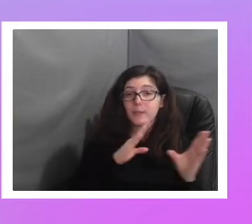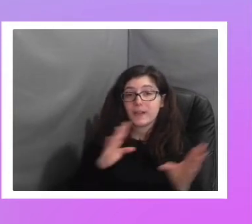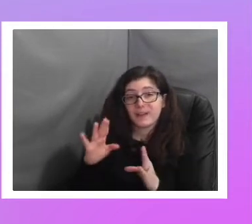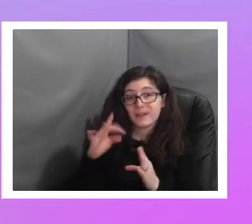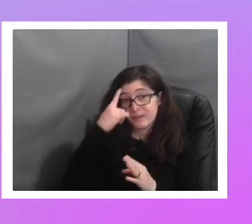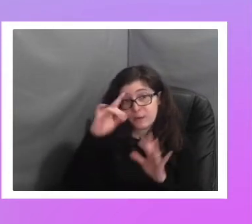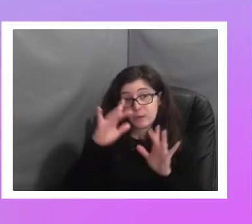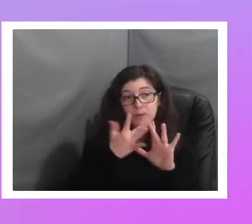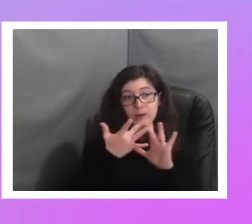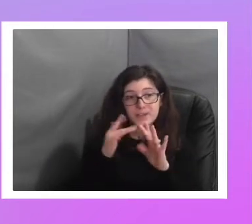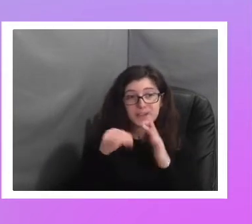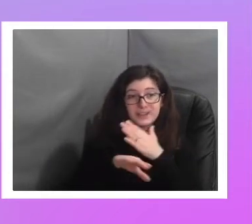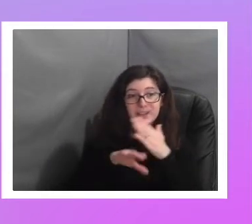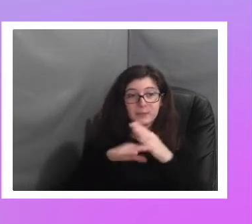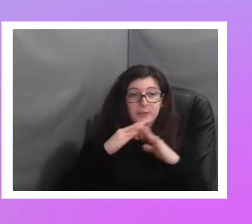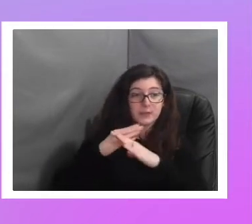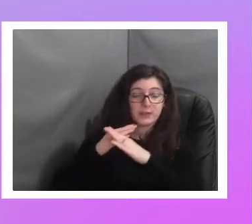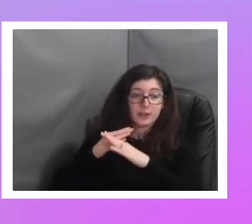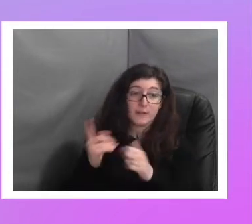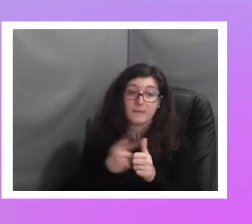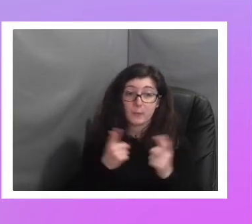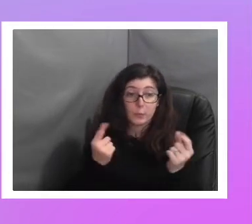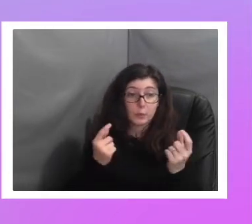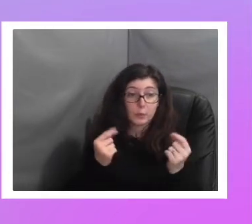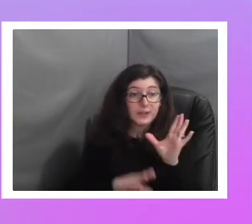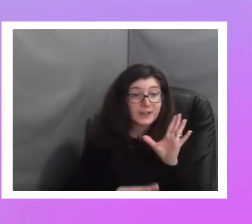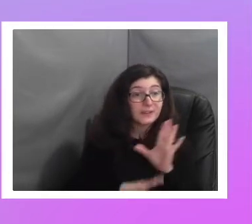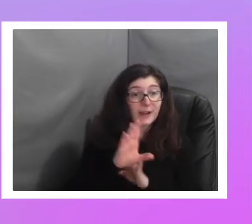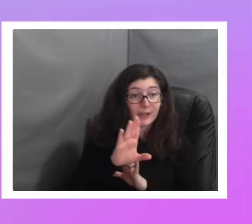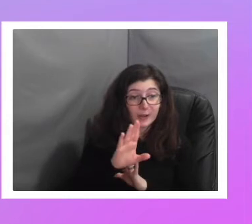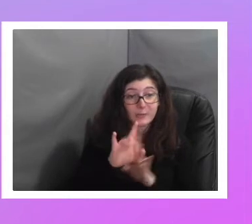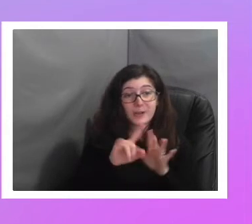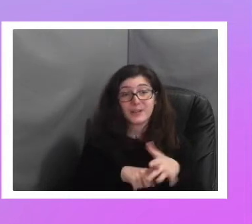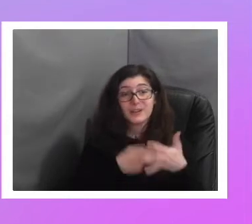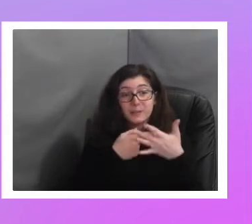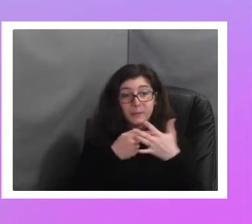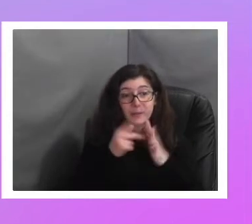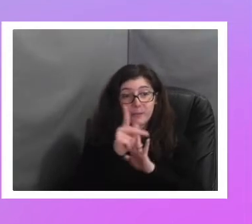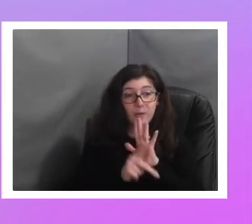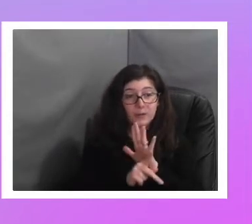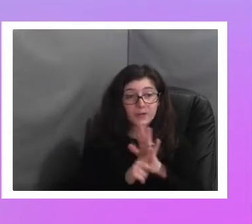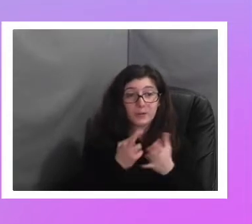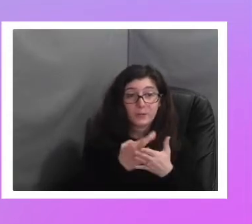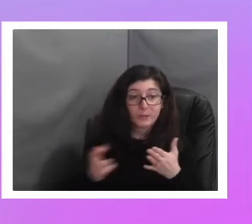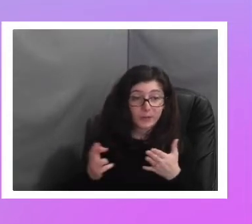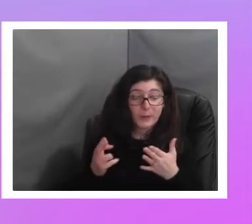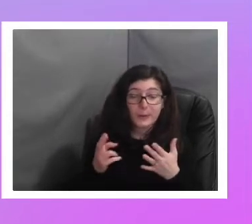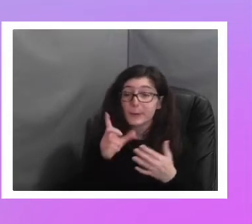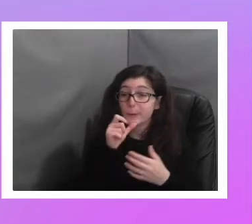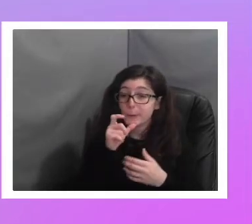we're going to develop and implement a policy, resources, who's going to do it, how much time are they going to do it,